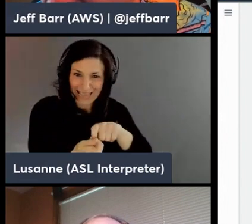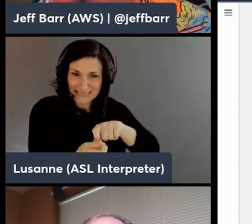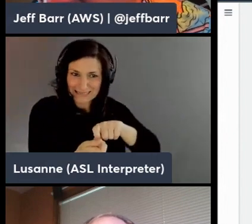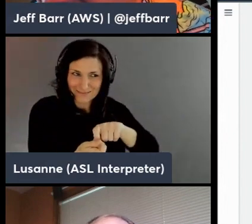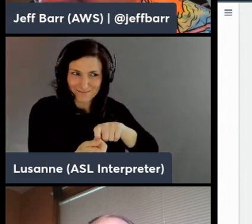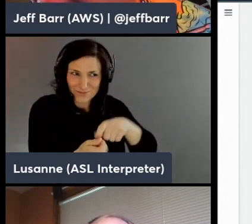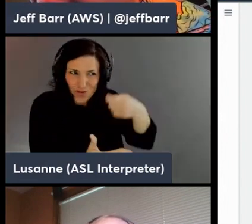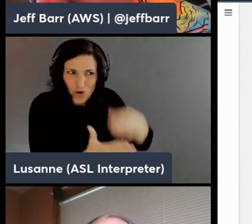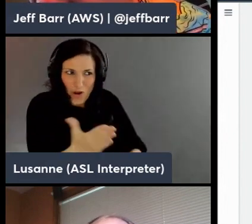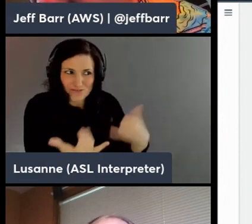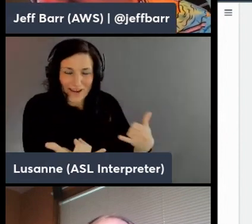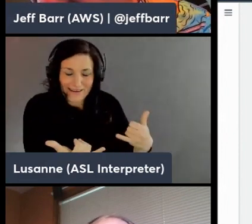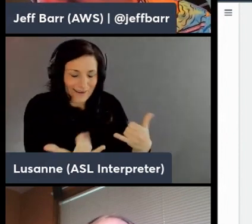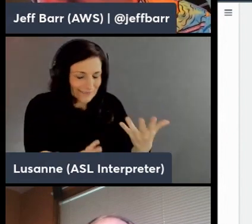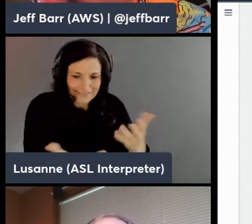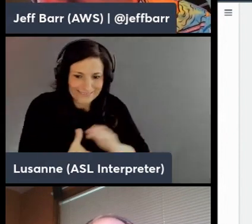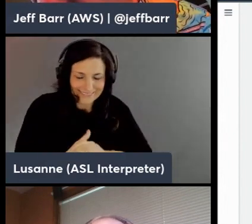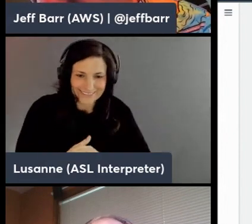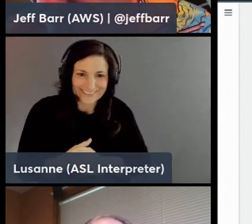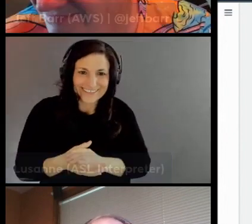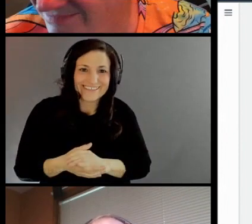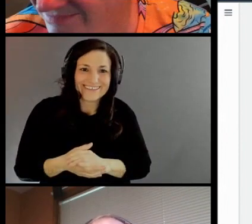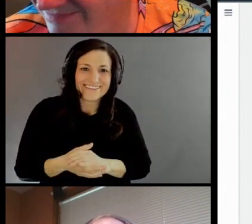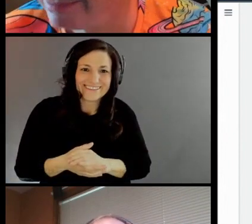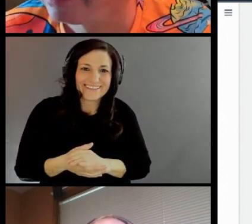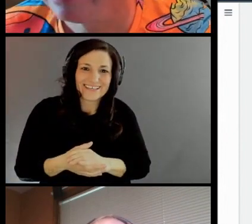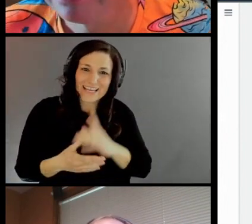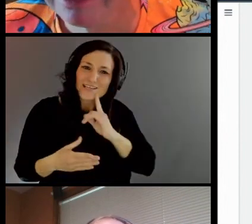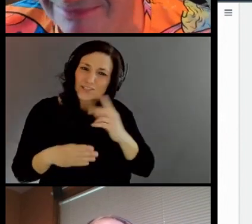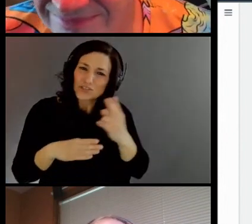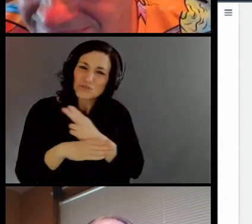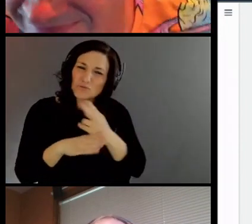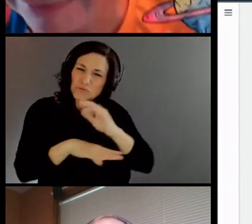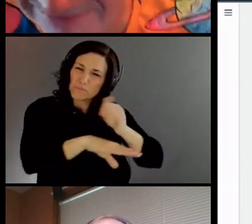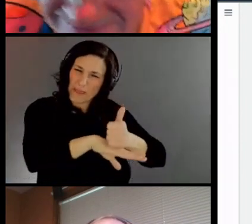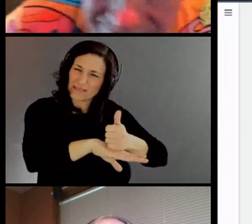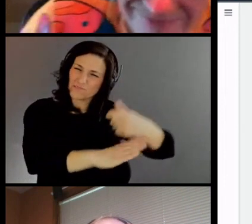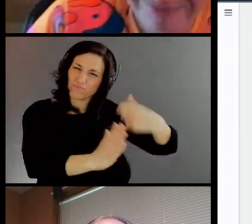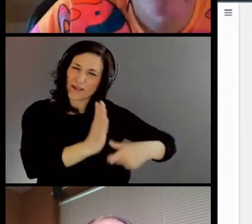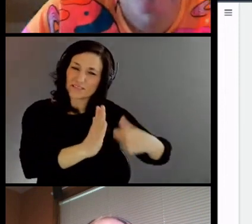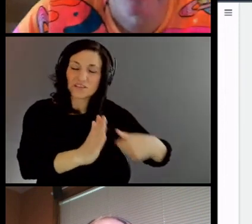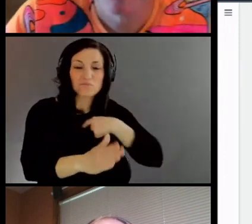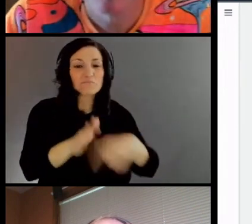but it's uses-based pricing. We went with a simple pricing model.